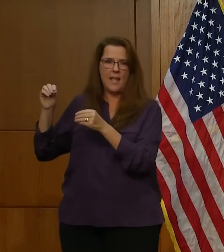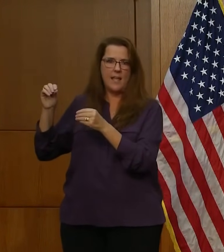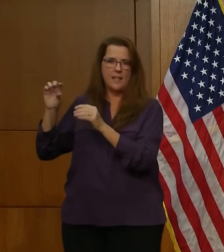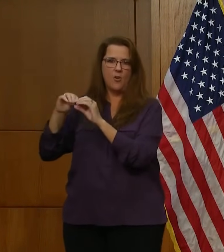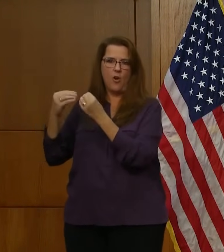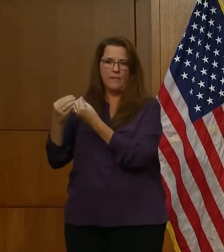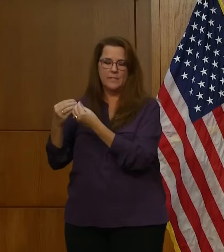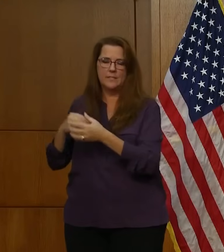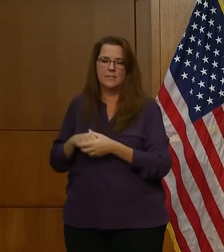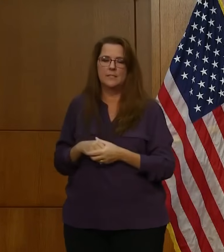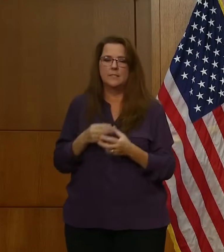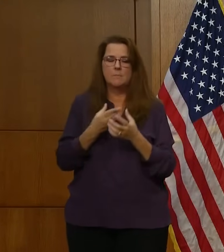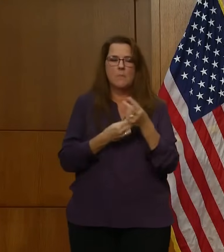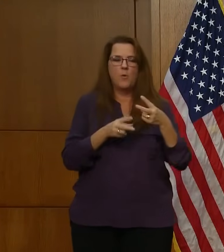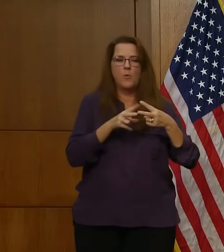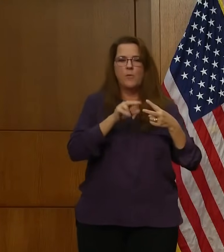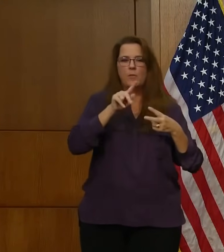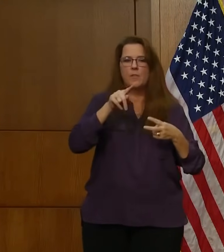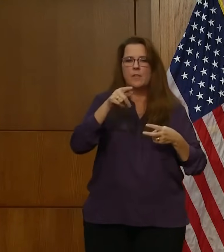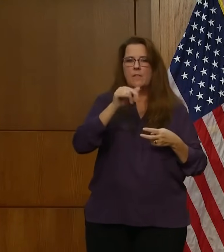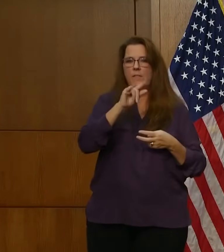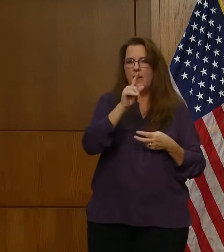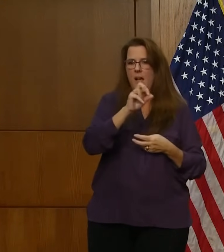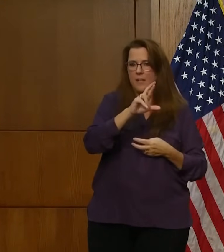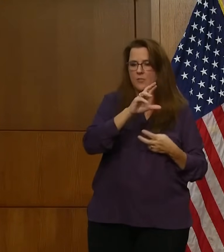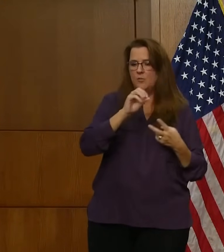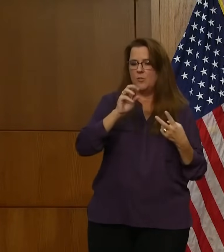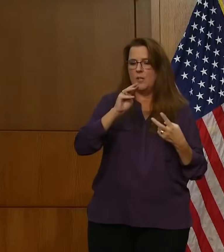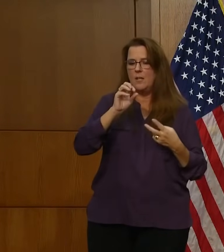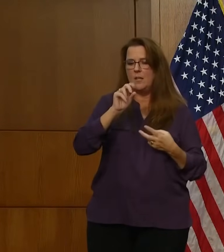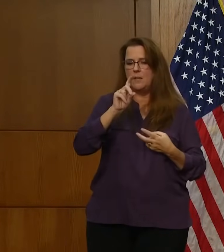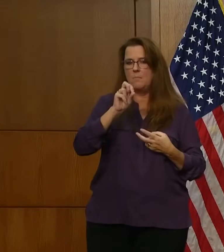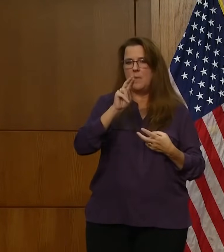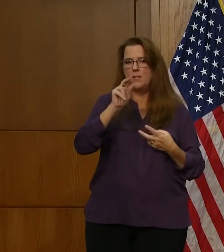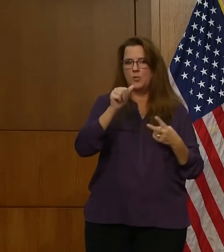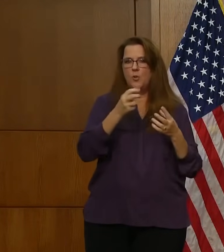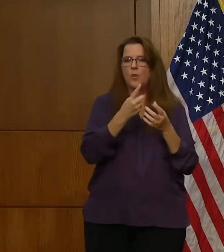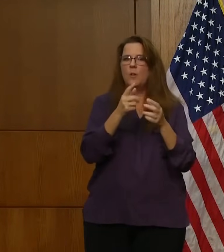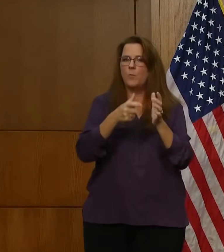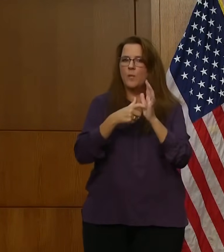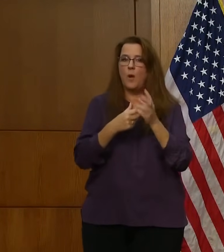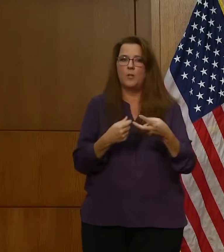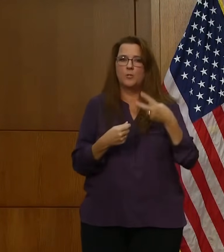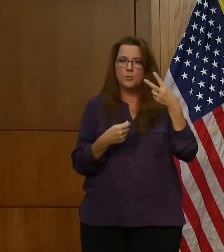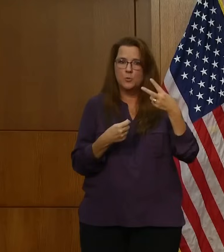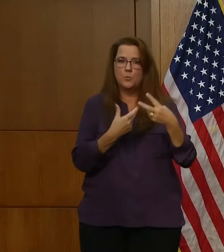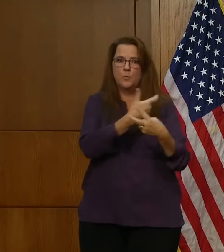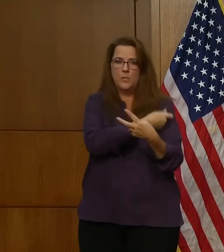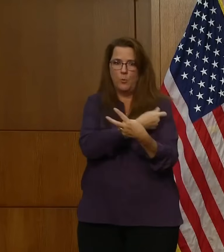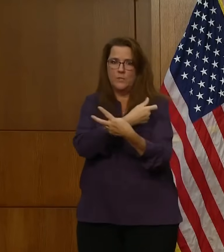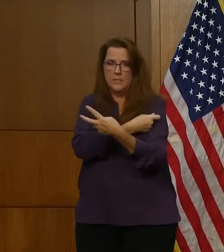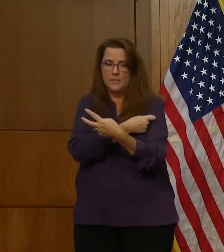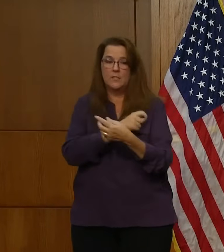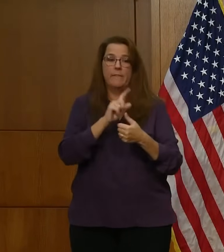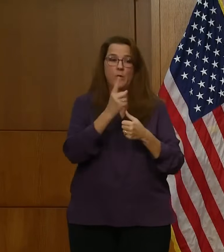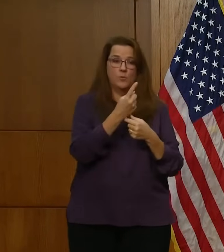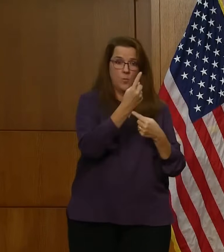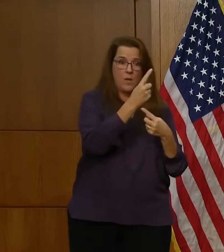MEDICAL OFFICES FOR VACCINE DISTRIBUTION. BOTH VISOR AND